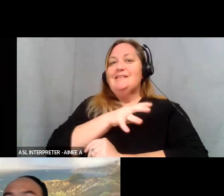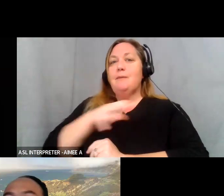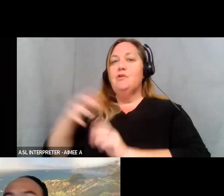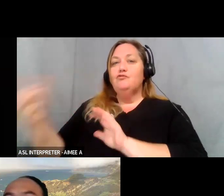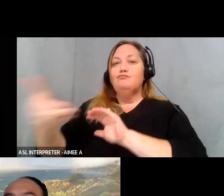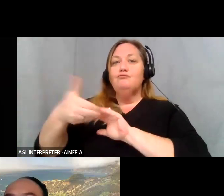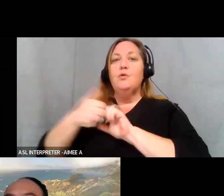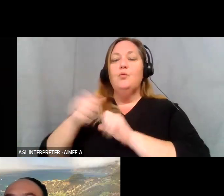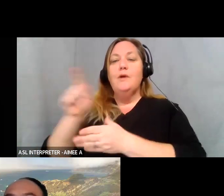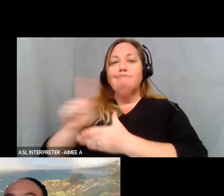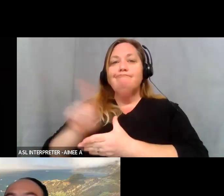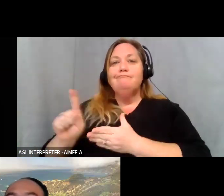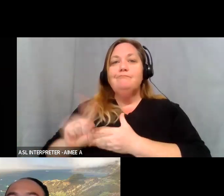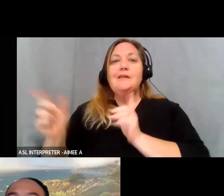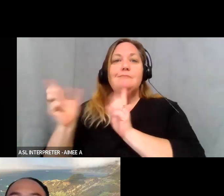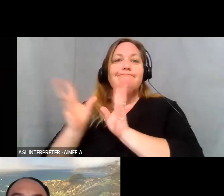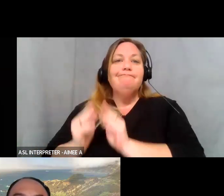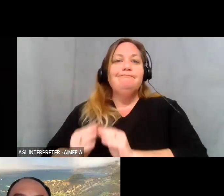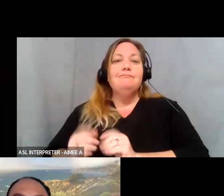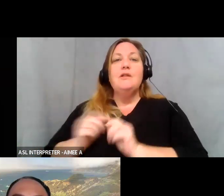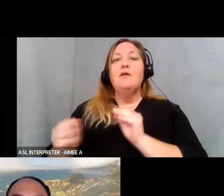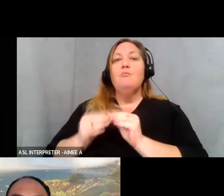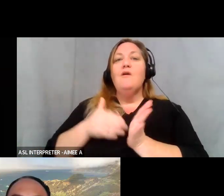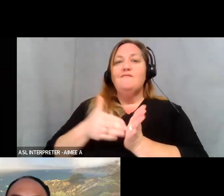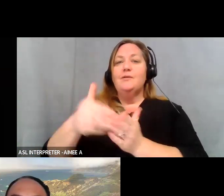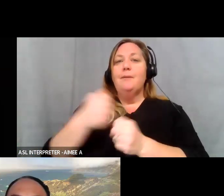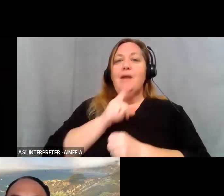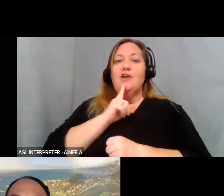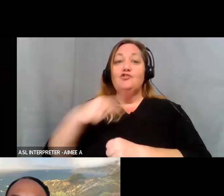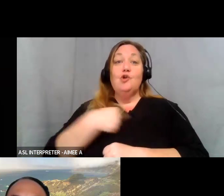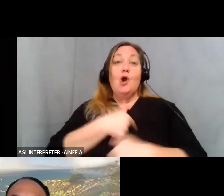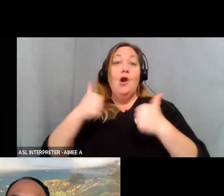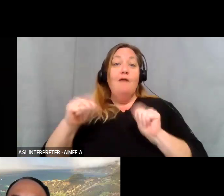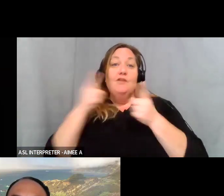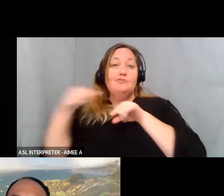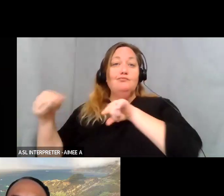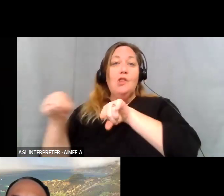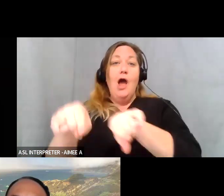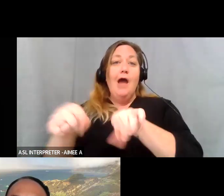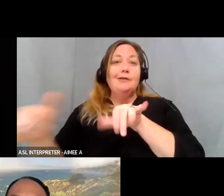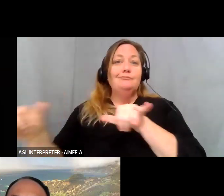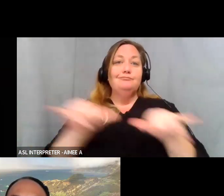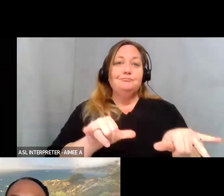weekly basis. If not, you know more frequently to make sure that our efforts are aligned. And just